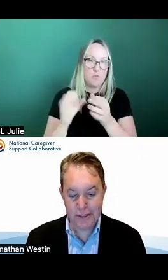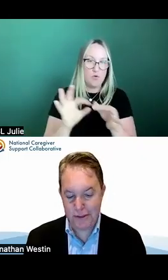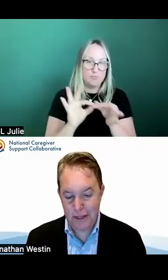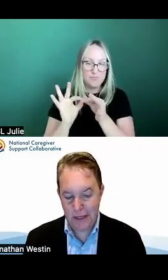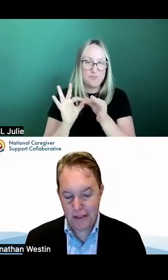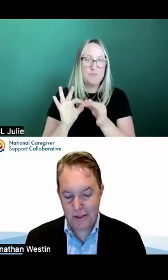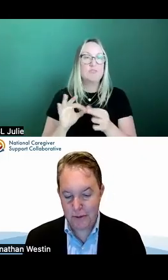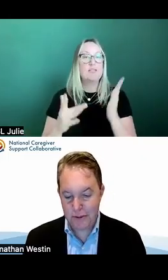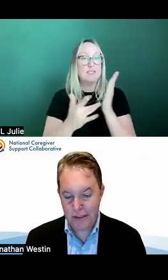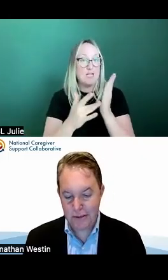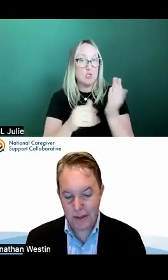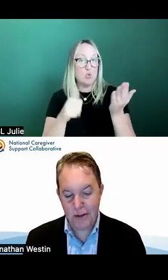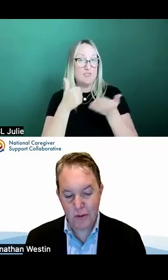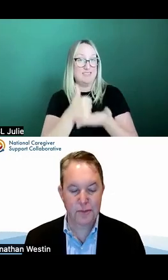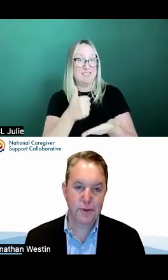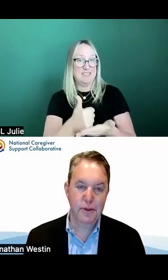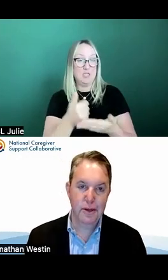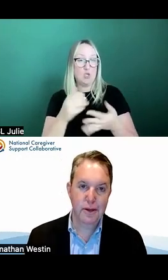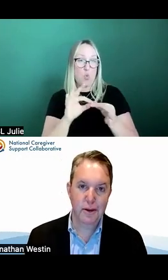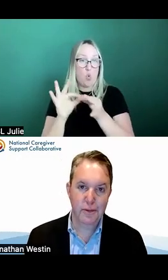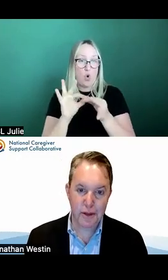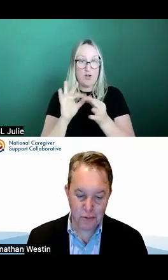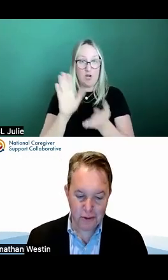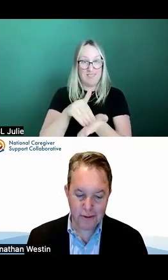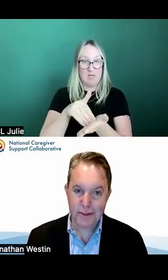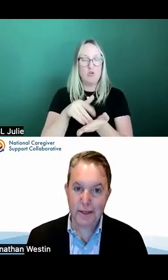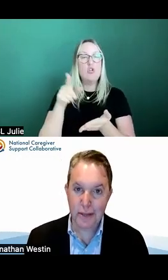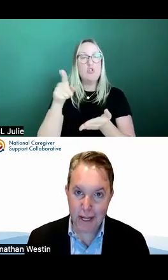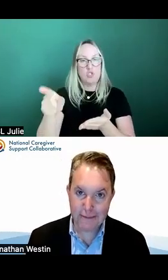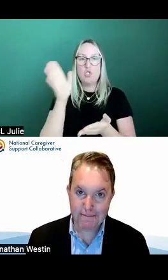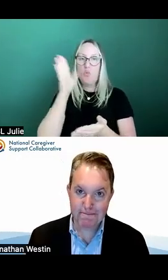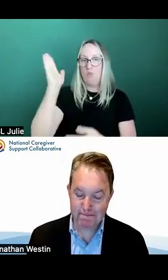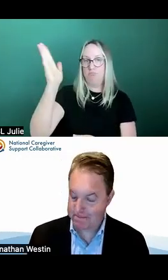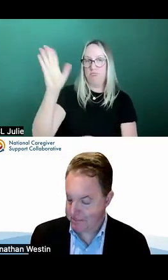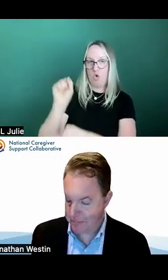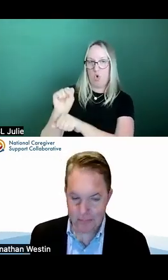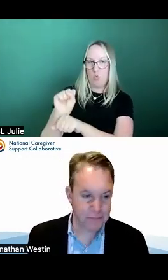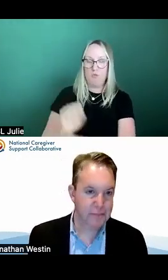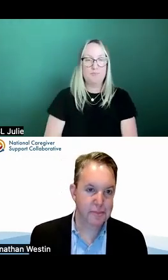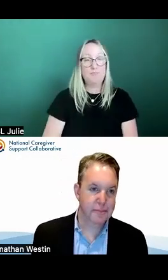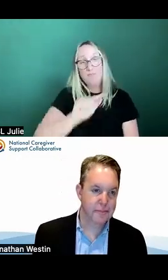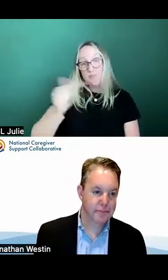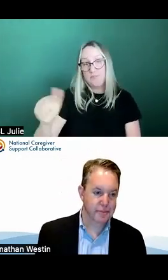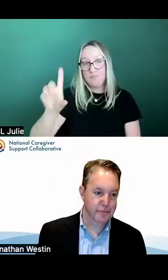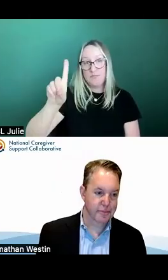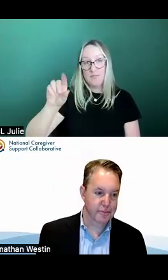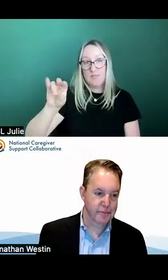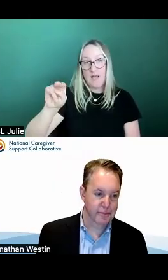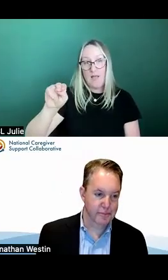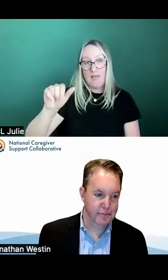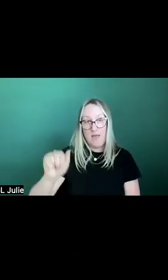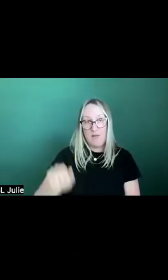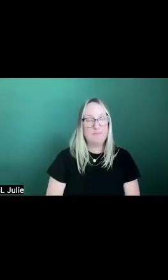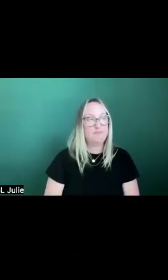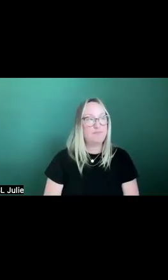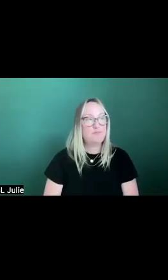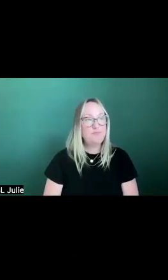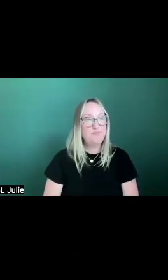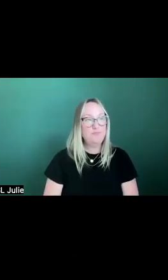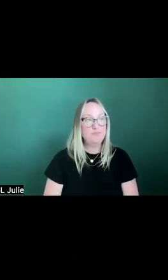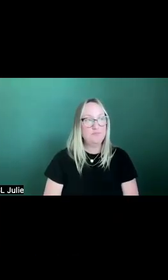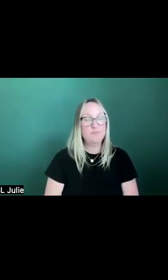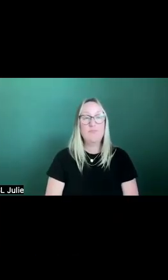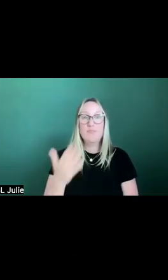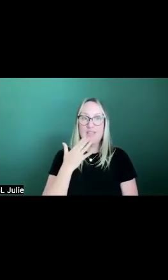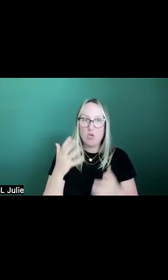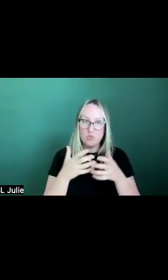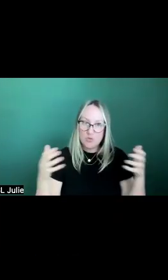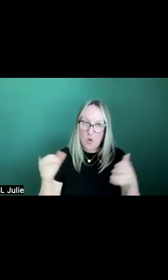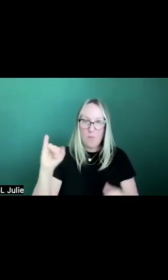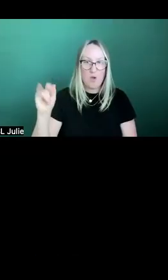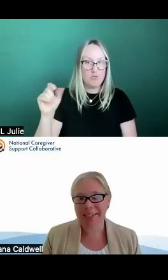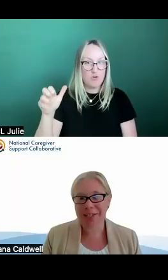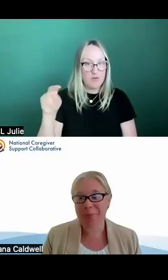Center, to present an overview of their work. Diana? Thank you so much, Jonathan. I'm excited